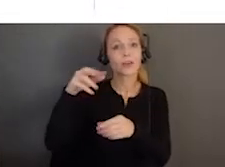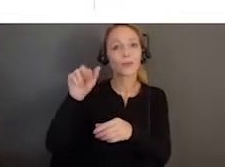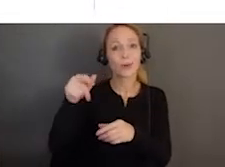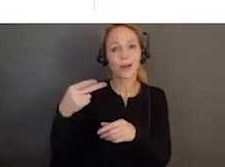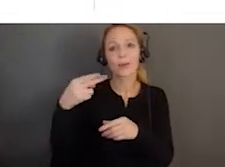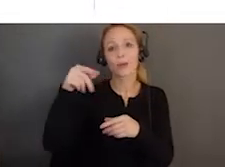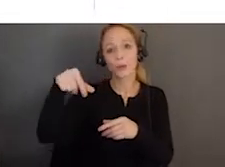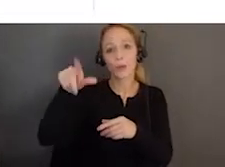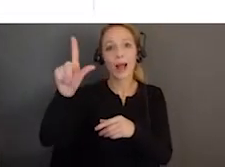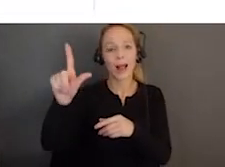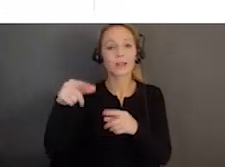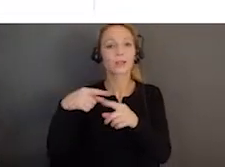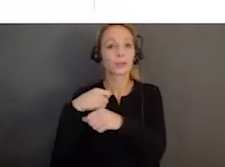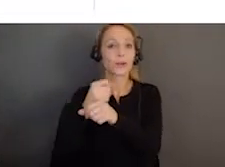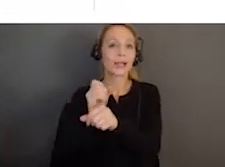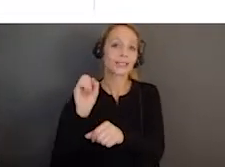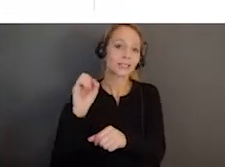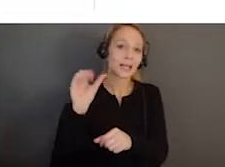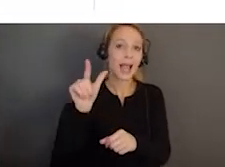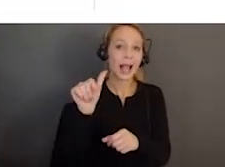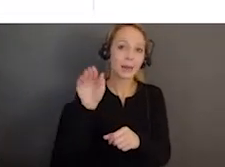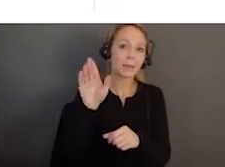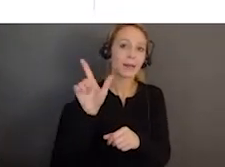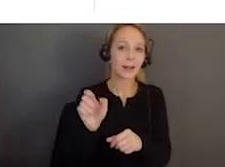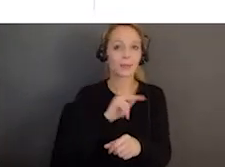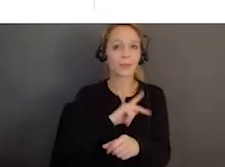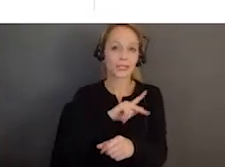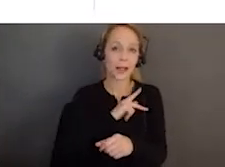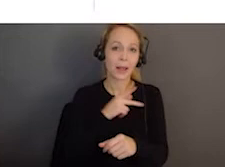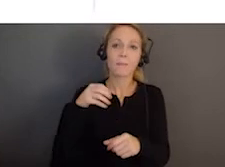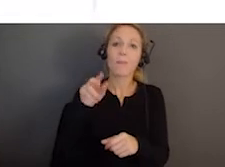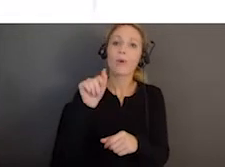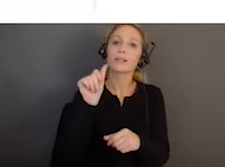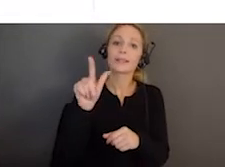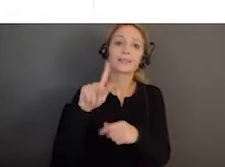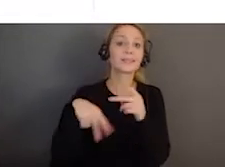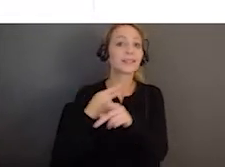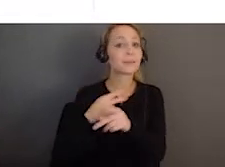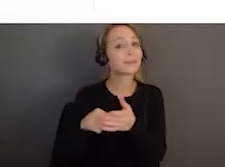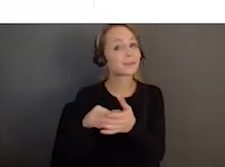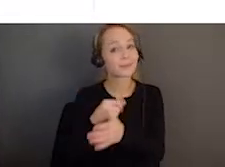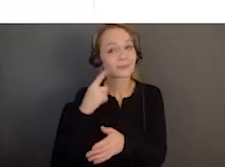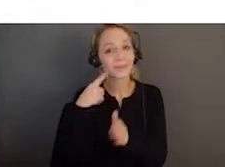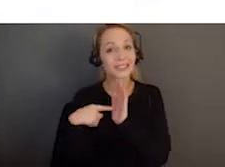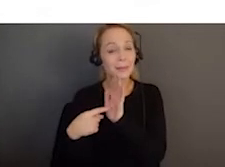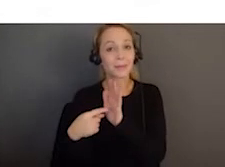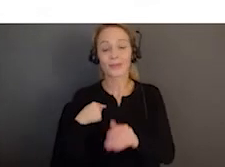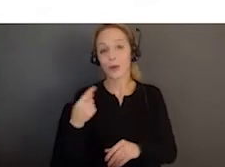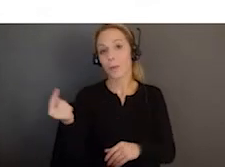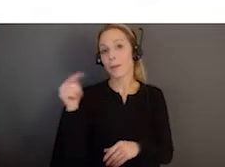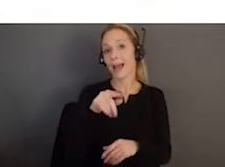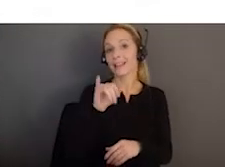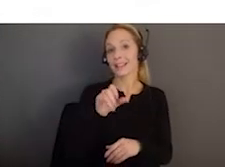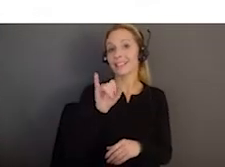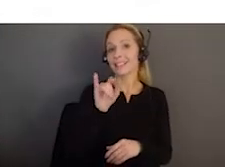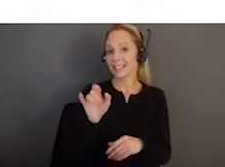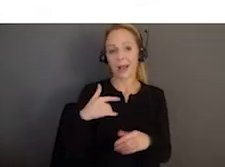DATA TO CREATE SCALABLE, PERSONABLE REPORTABLE TYPE PAGES. FOR EXAMPLE, IF WE GO BACK WHERE I'M ALREADY LOGGED IN,